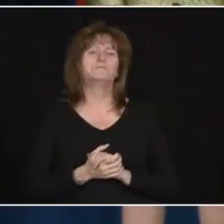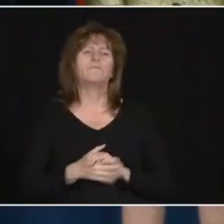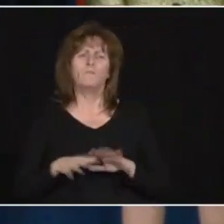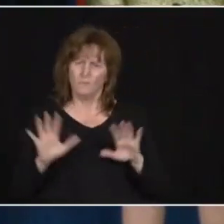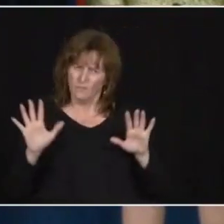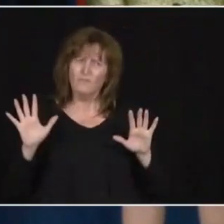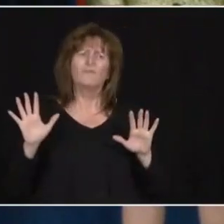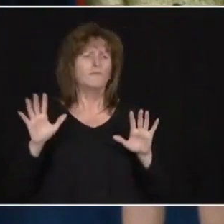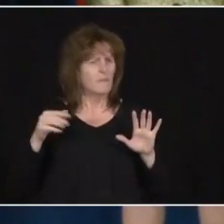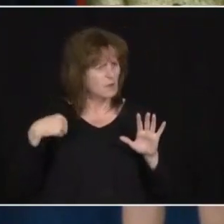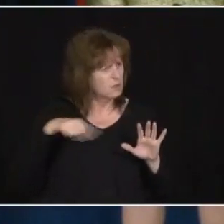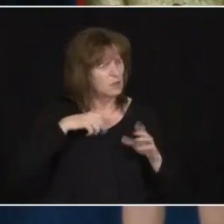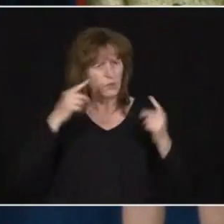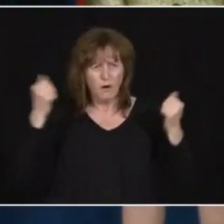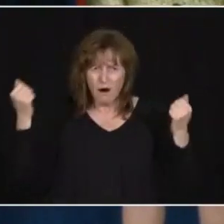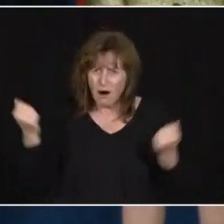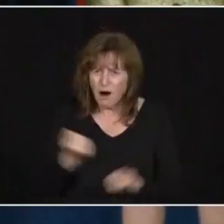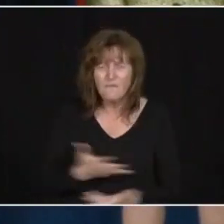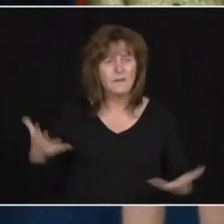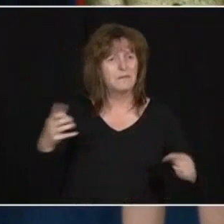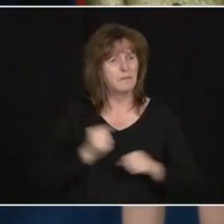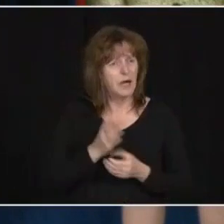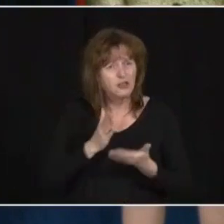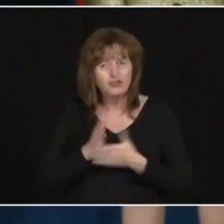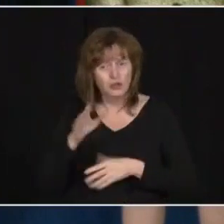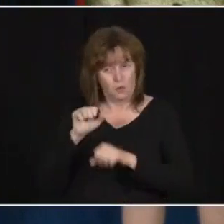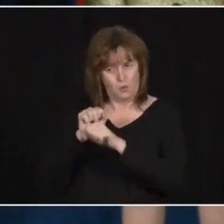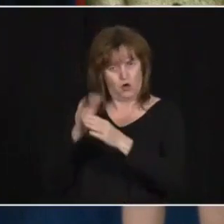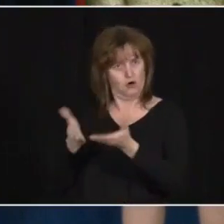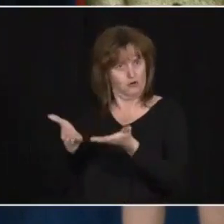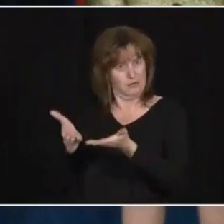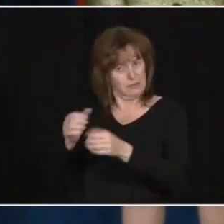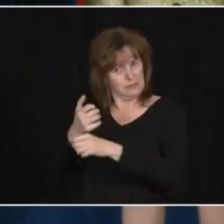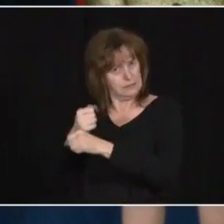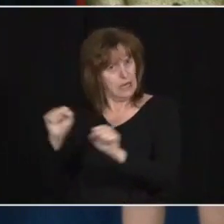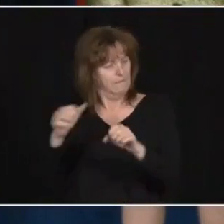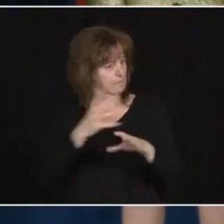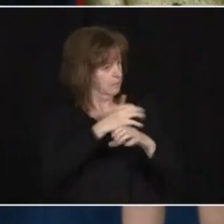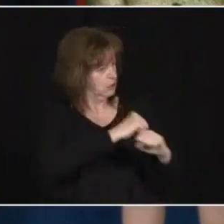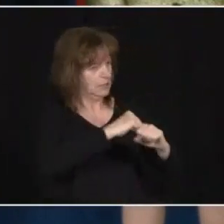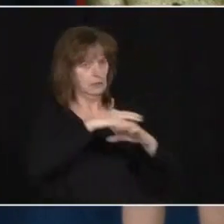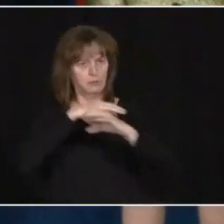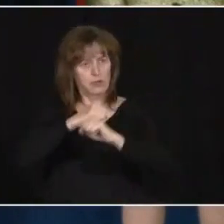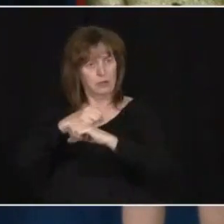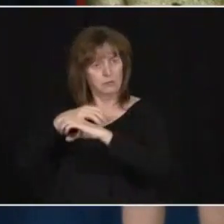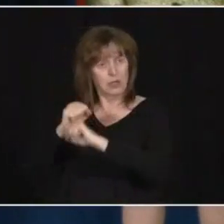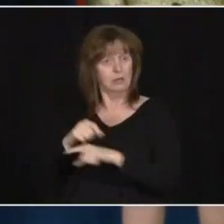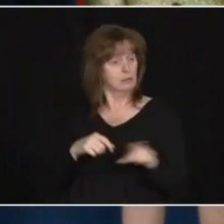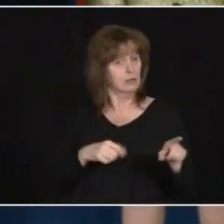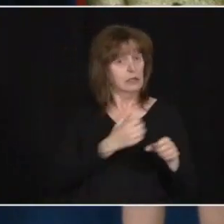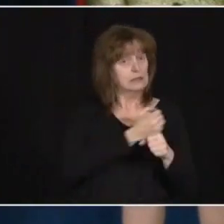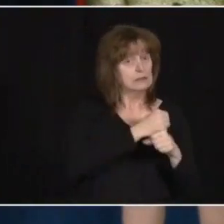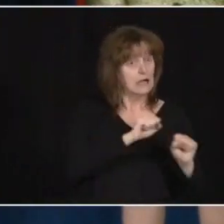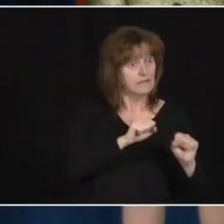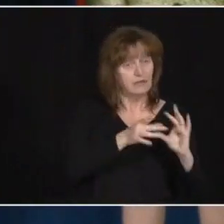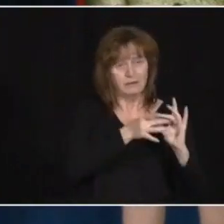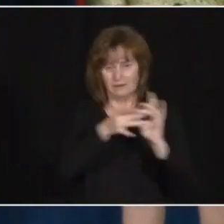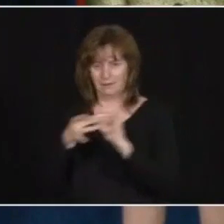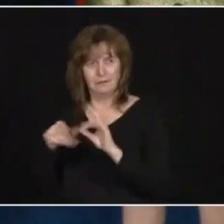protect people. And because safety is an economic issue. We need to do this right to en ensure our reopening,